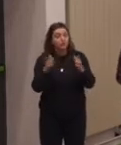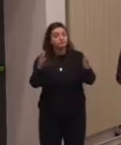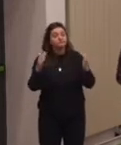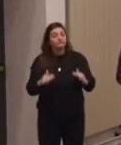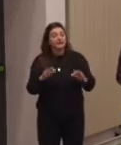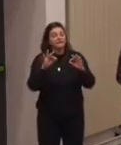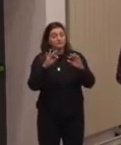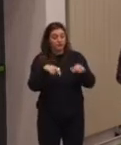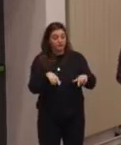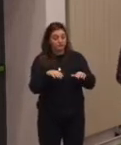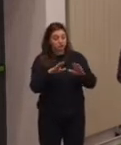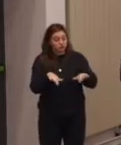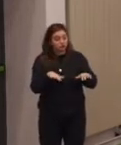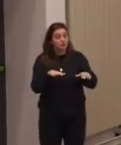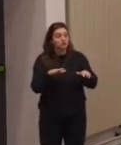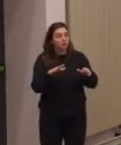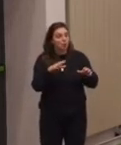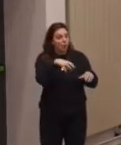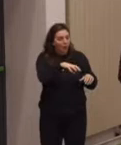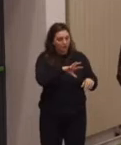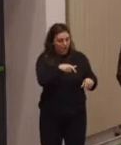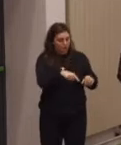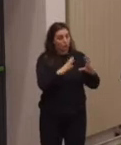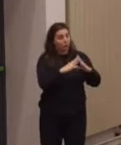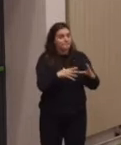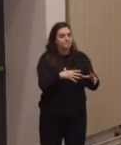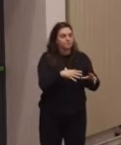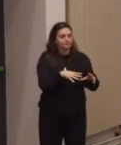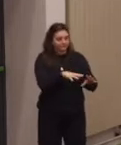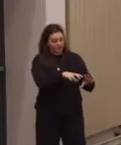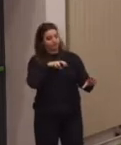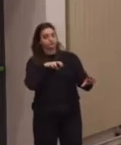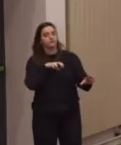that children may be displaced far from service centres and far from learning facilities which